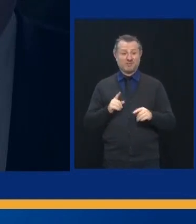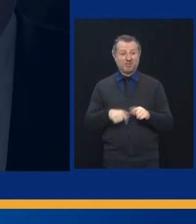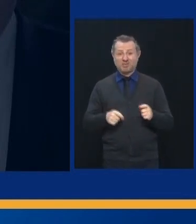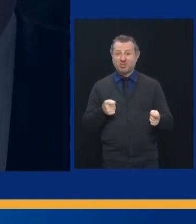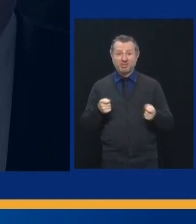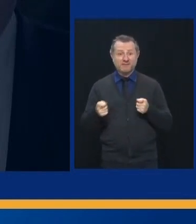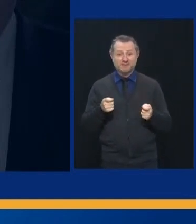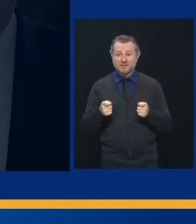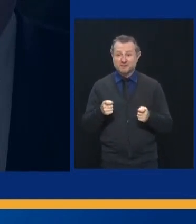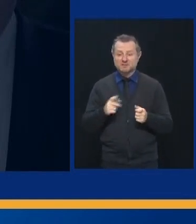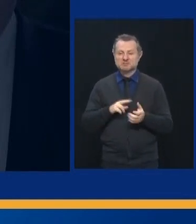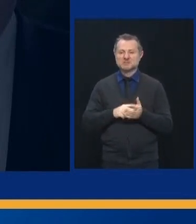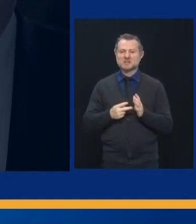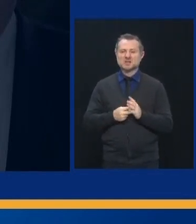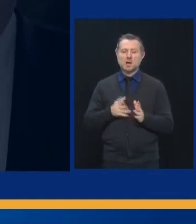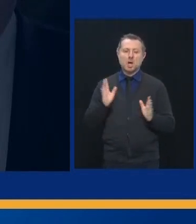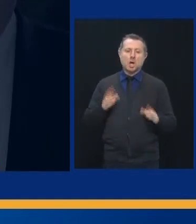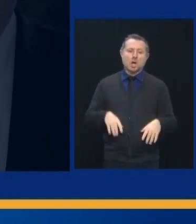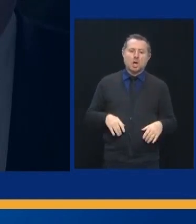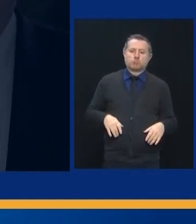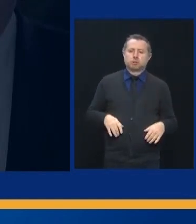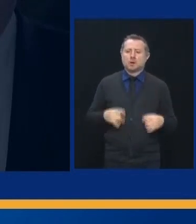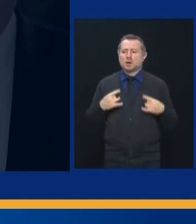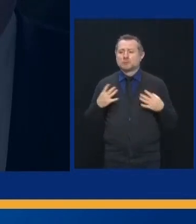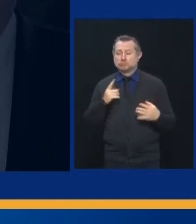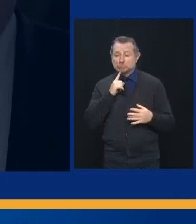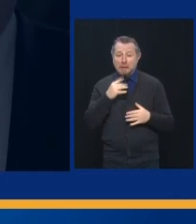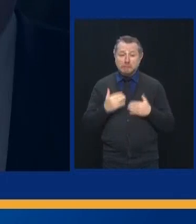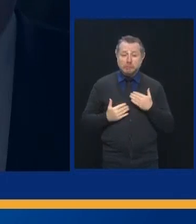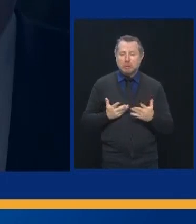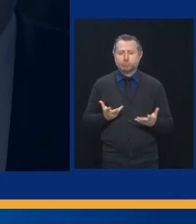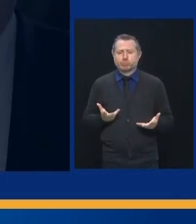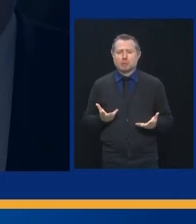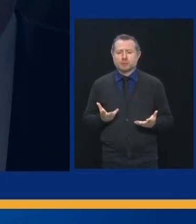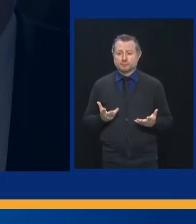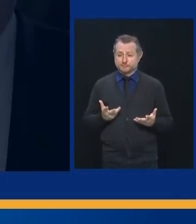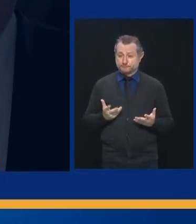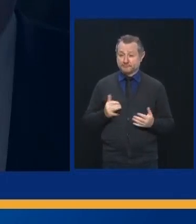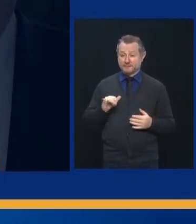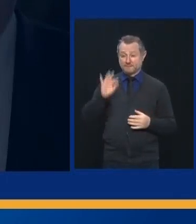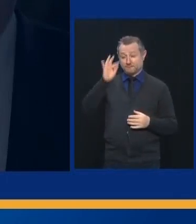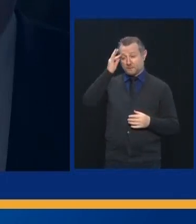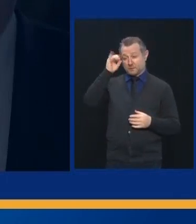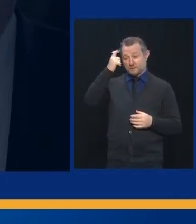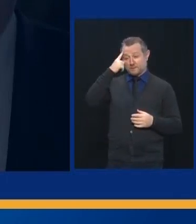IT IS A?÷8y THRESHOLD ISSUE, BECAUSE IF YOU BELIEVED YOU CAN'T CONTROL IT, THEN YOU DON'T EVEN